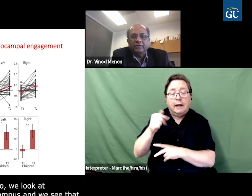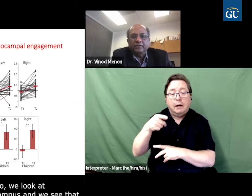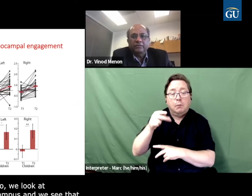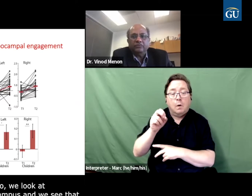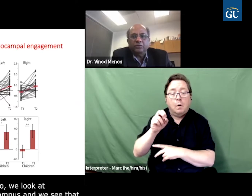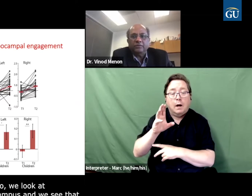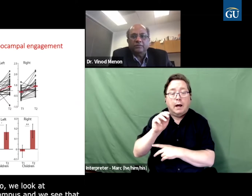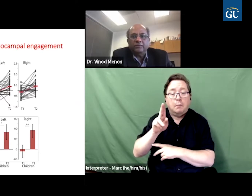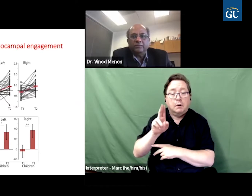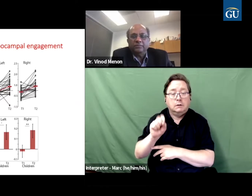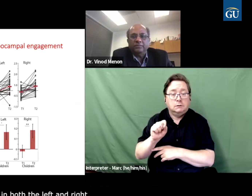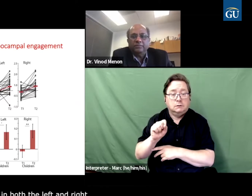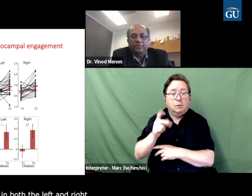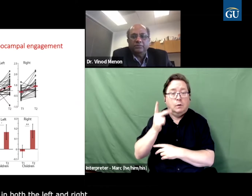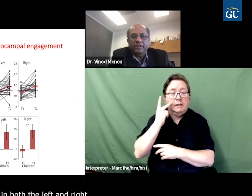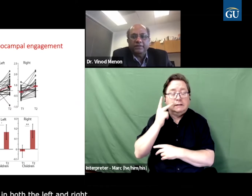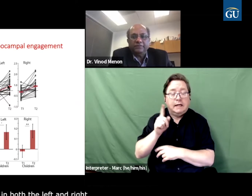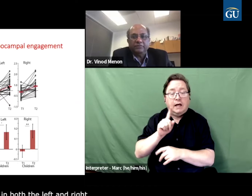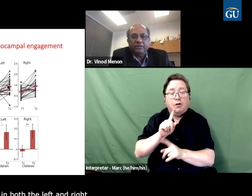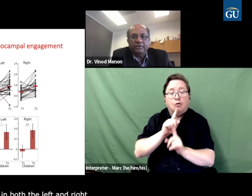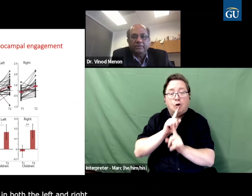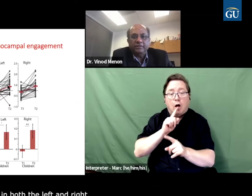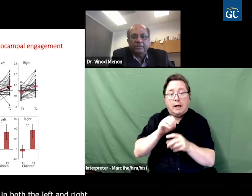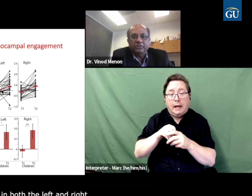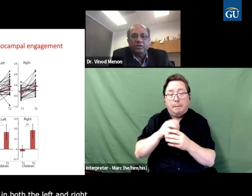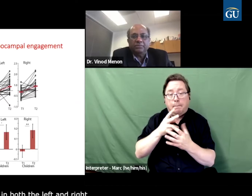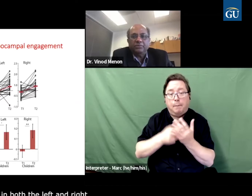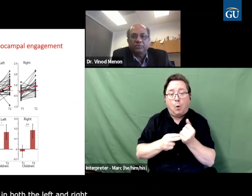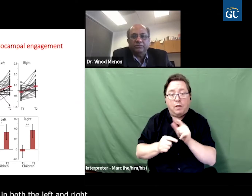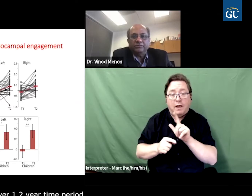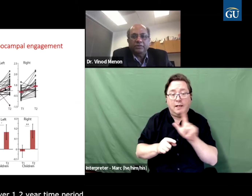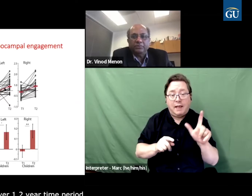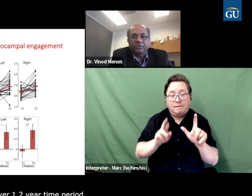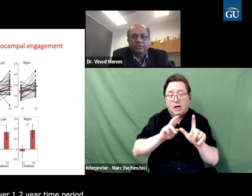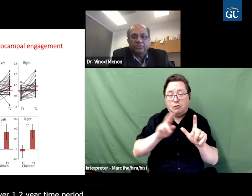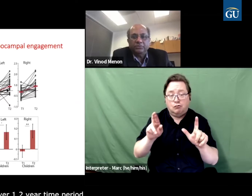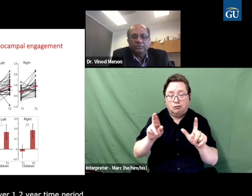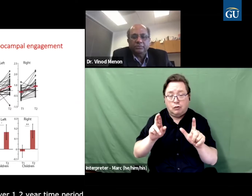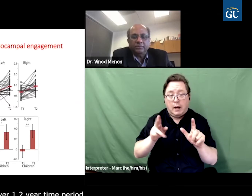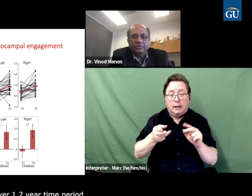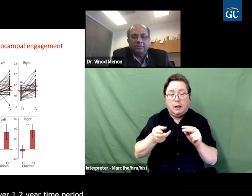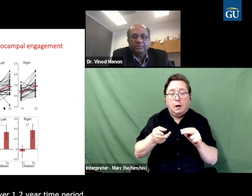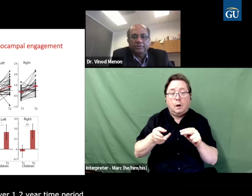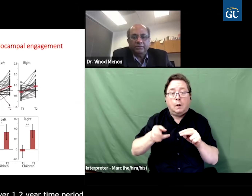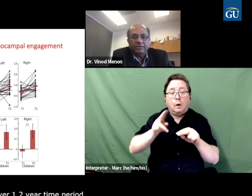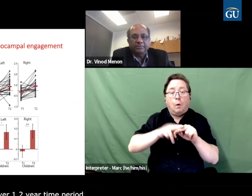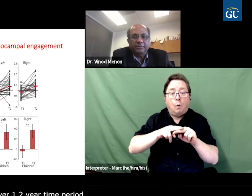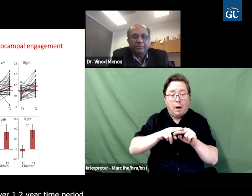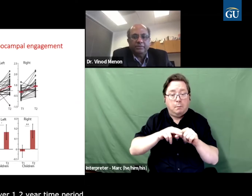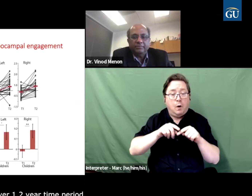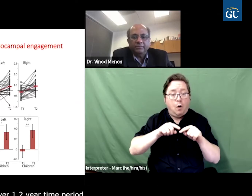see that the responses in both the left